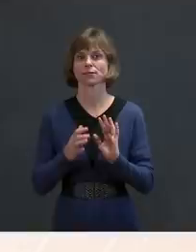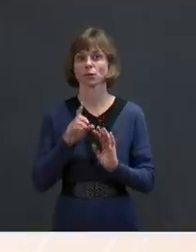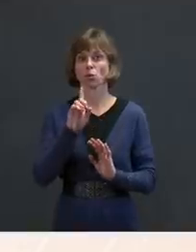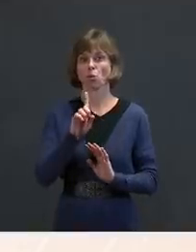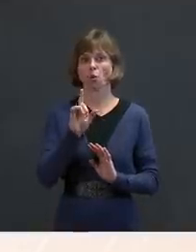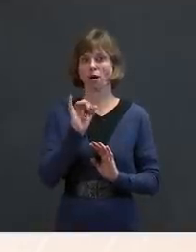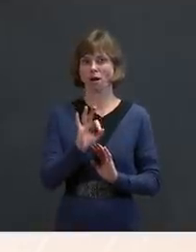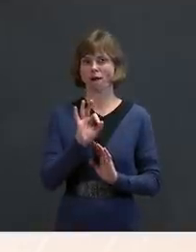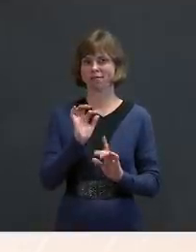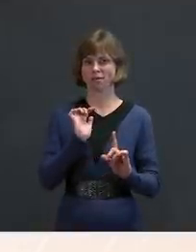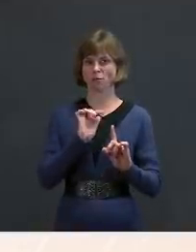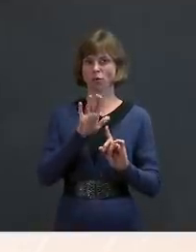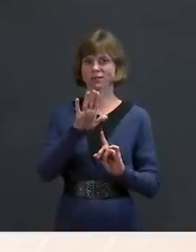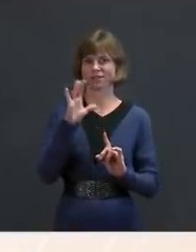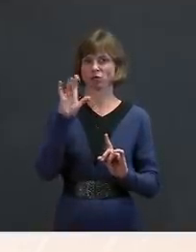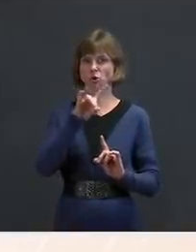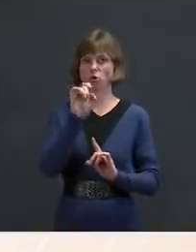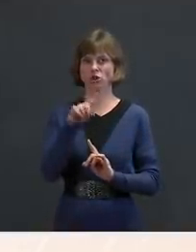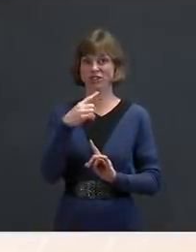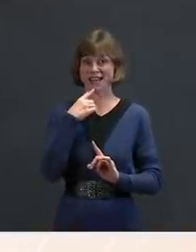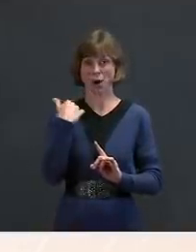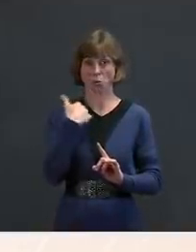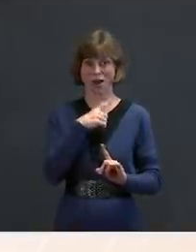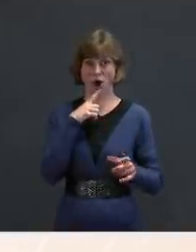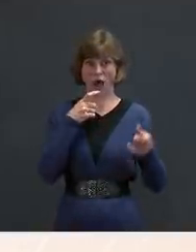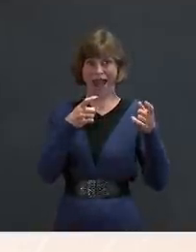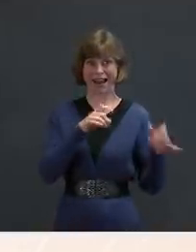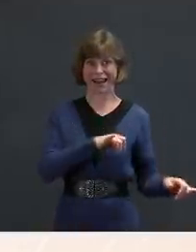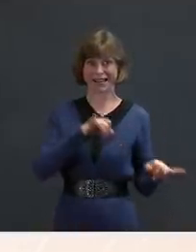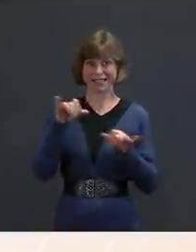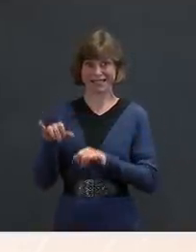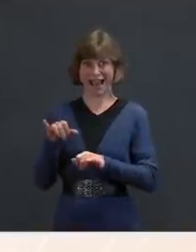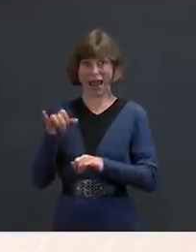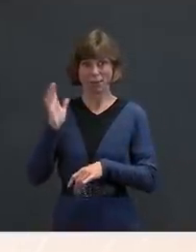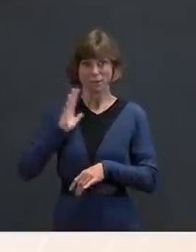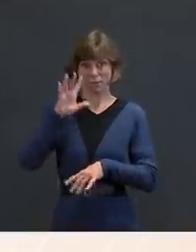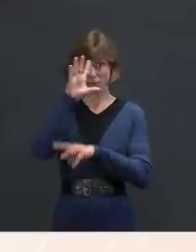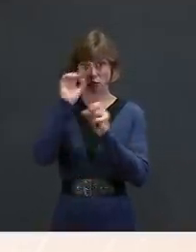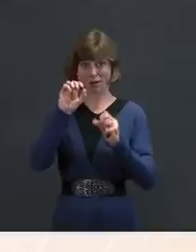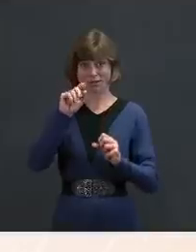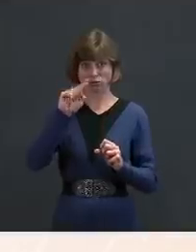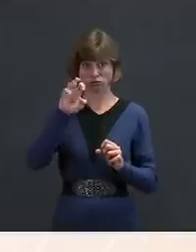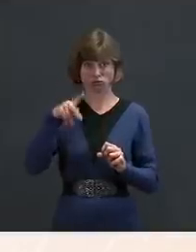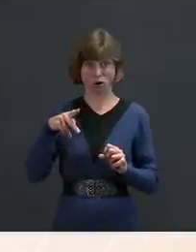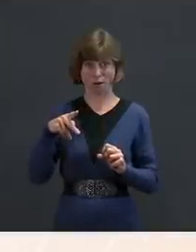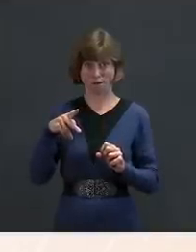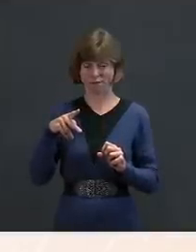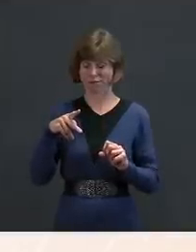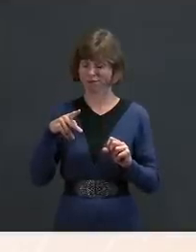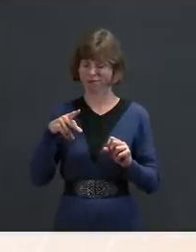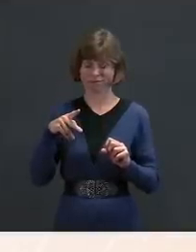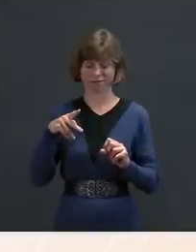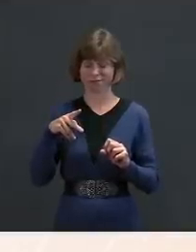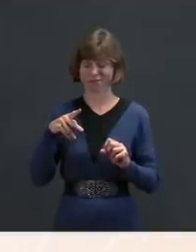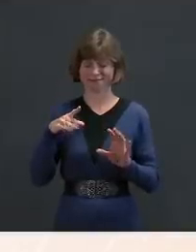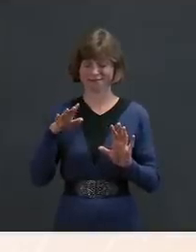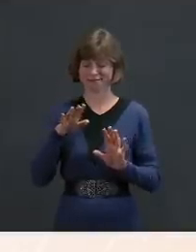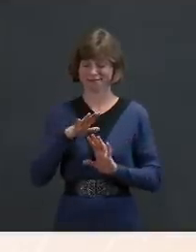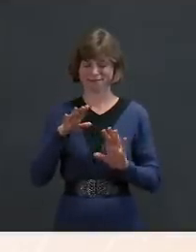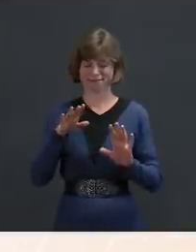I mean, you said that we're handling them in the same way that the Trump administration did, and that is -- that is absolutely inaccurate. The Press: But the process that you articulated